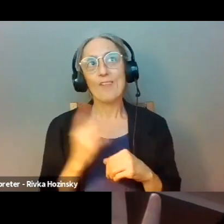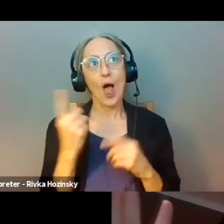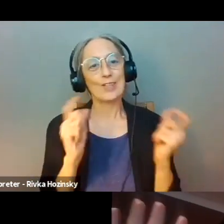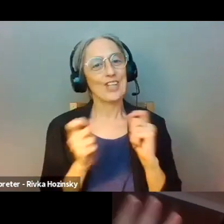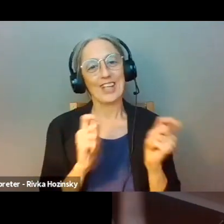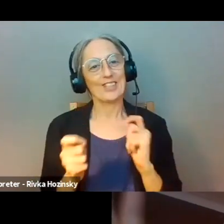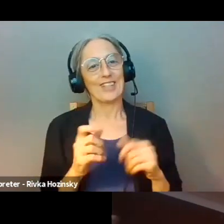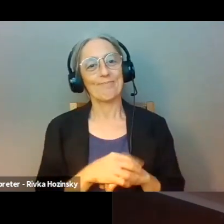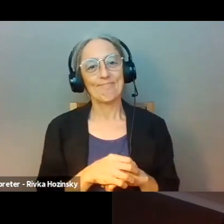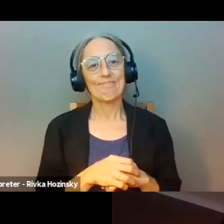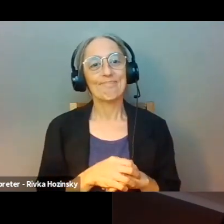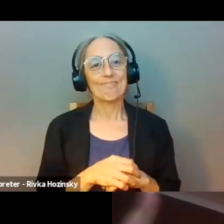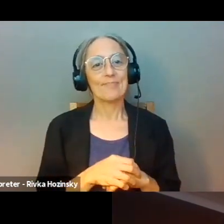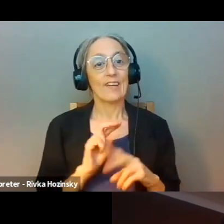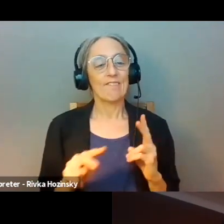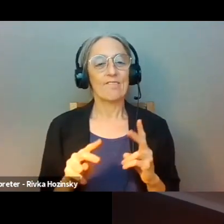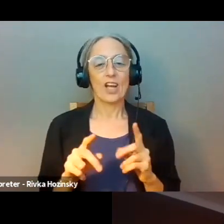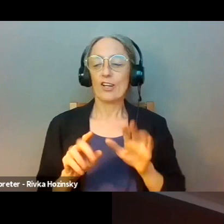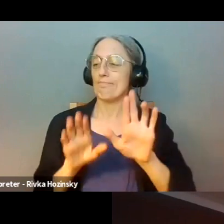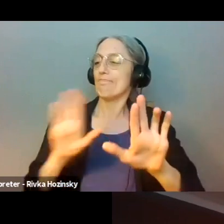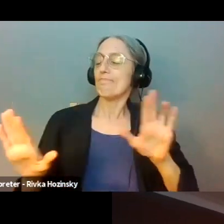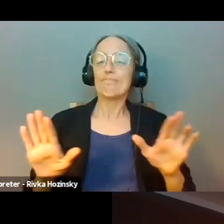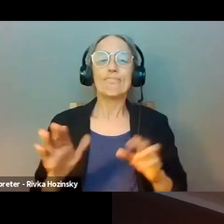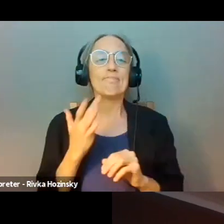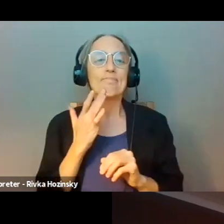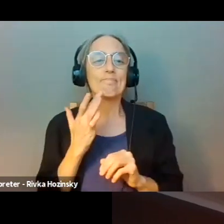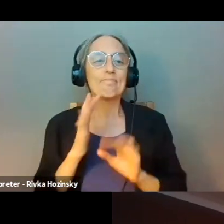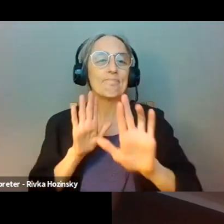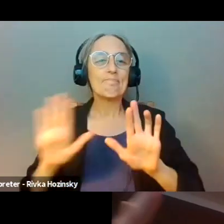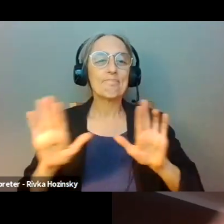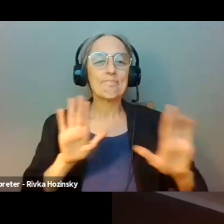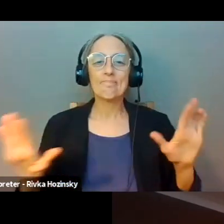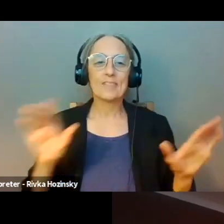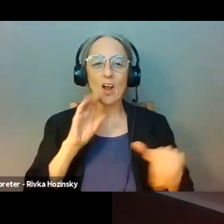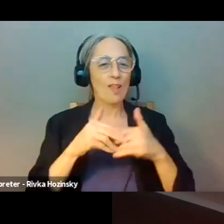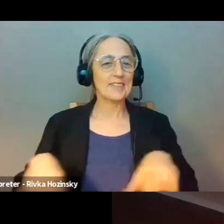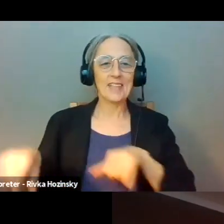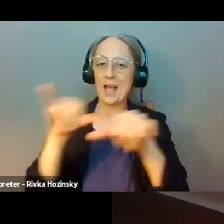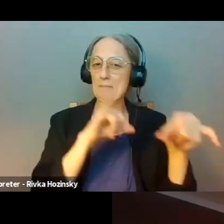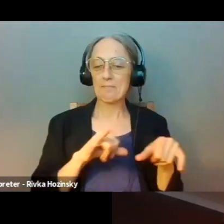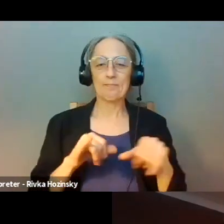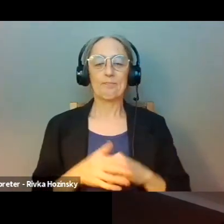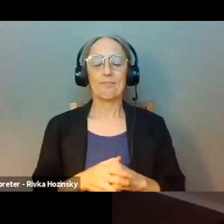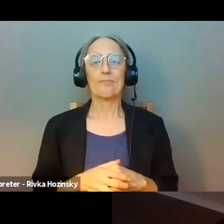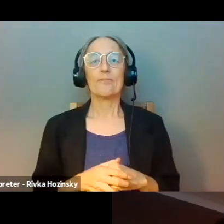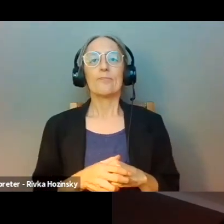And very personal personal to the person that you're speaking with. So for us, in terms of an exact resource,